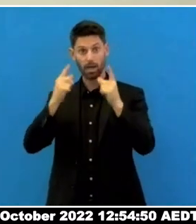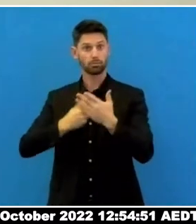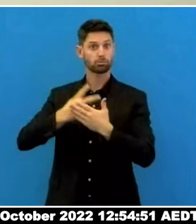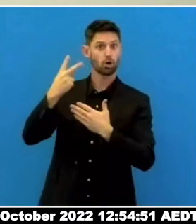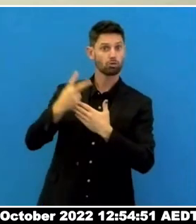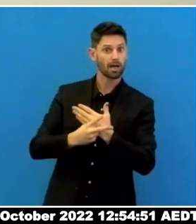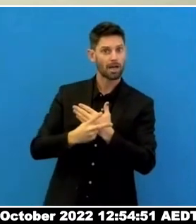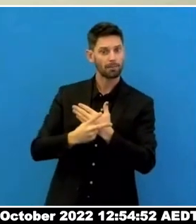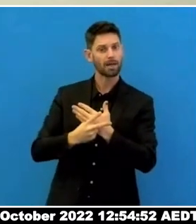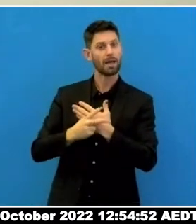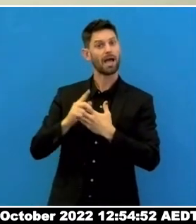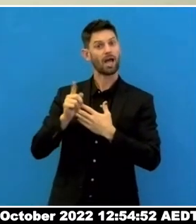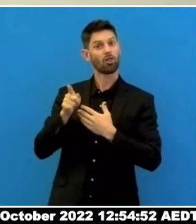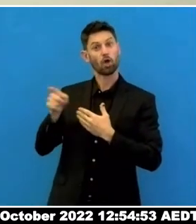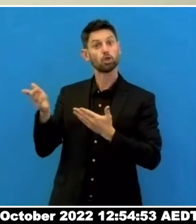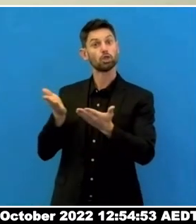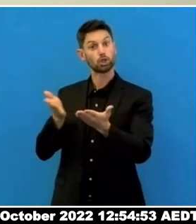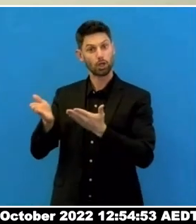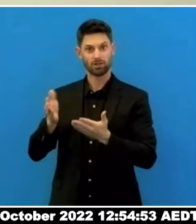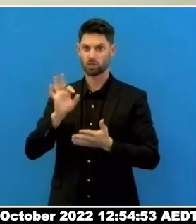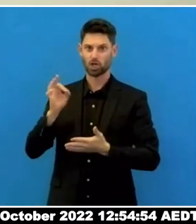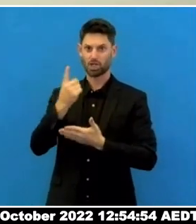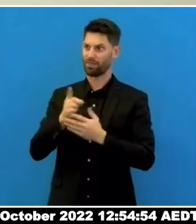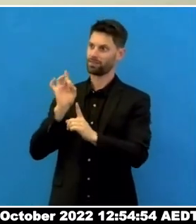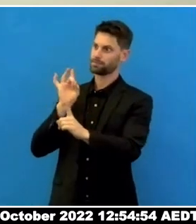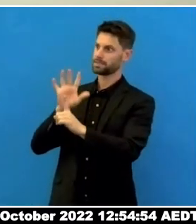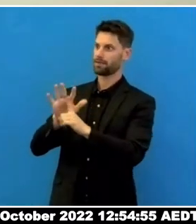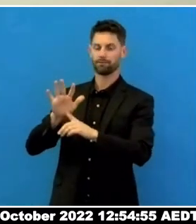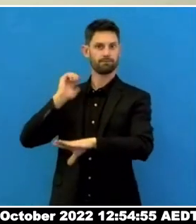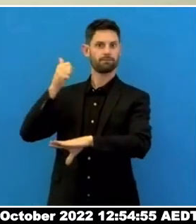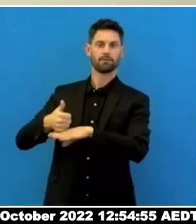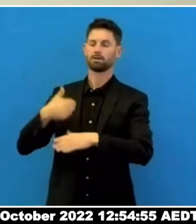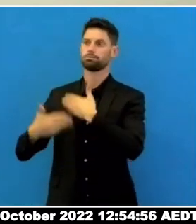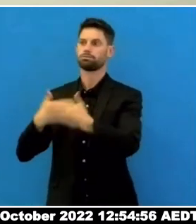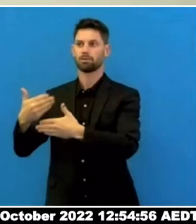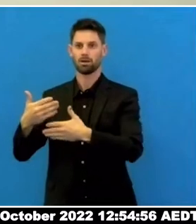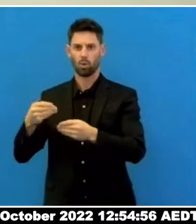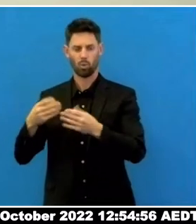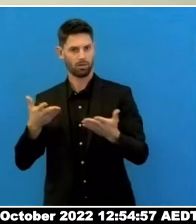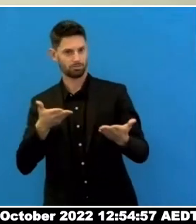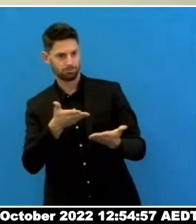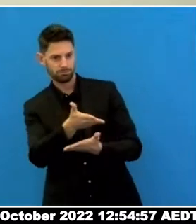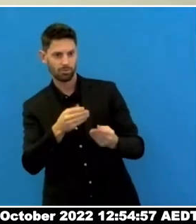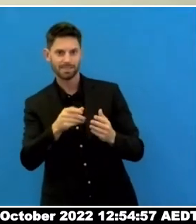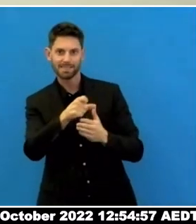to be much more co designed with people from lived experience, and we would say the same for disability services.